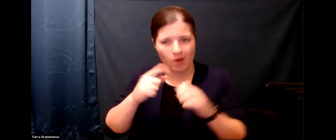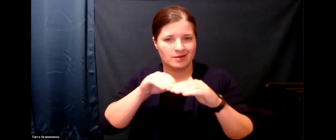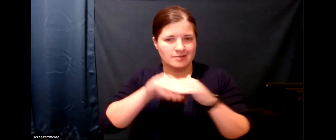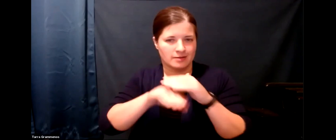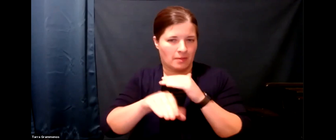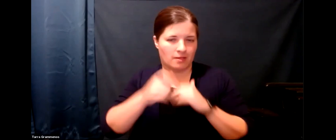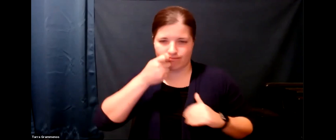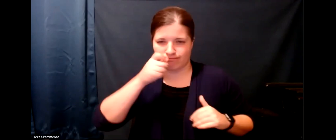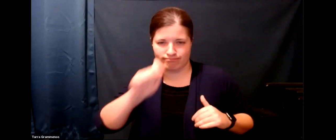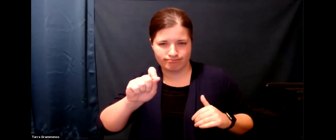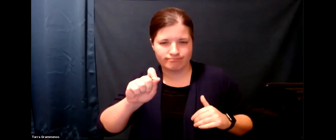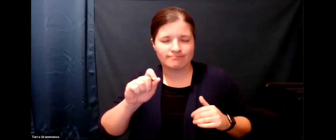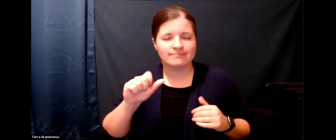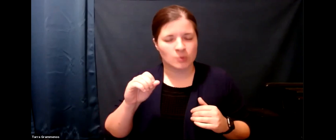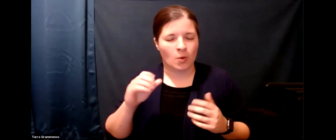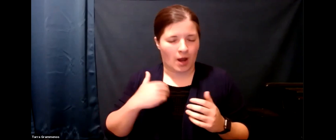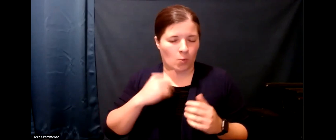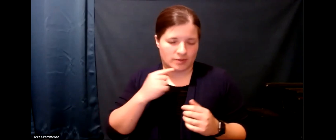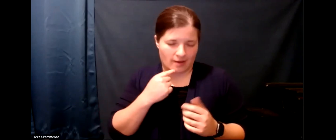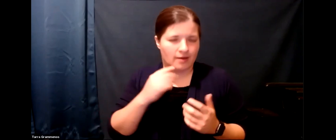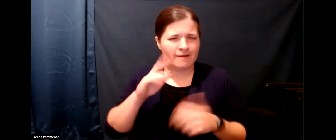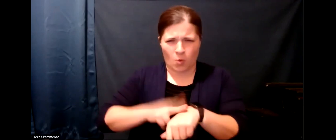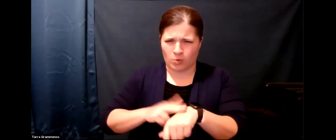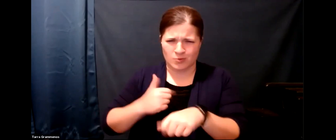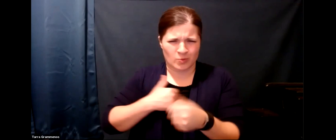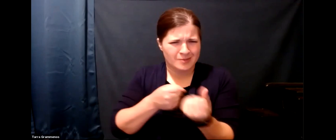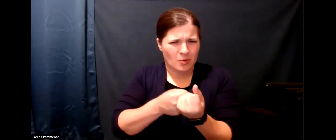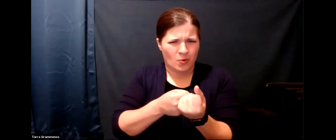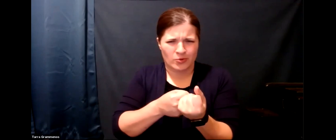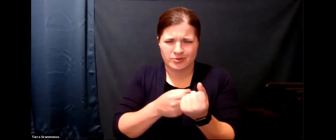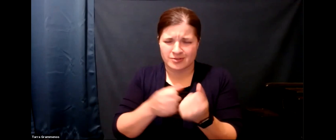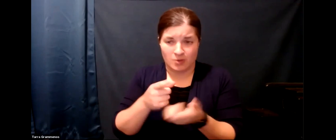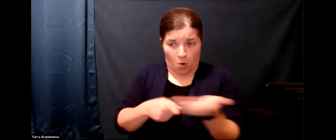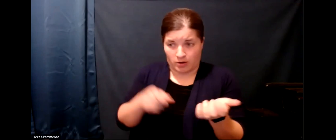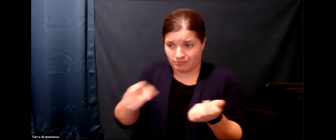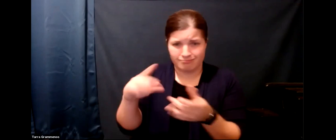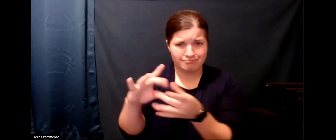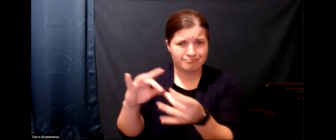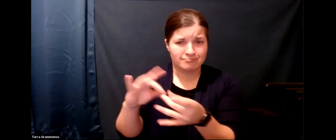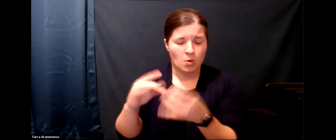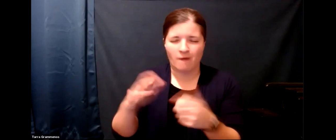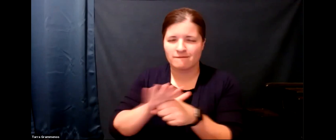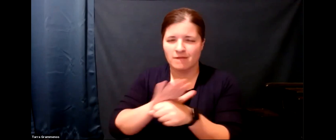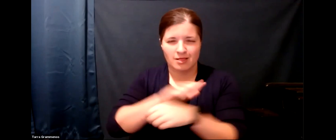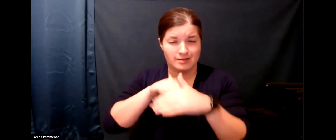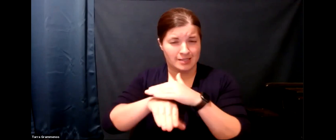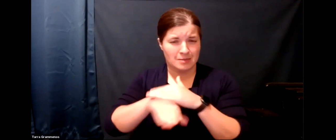So what I can say is we of course support what you're talking about, making it fully accessible online.